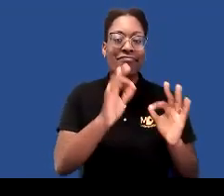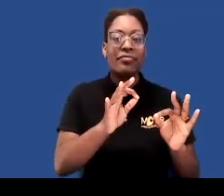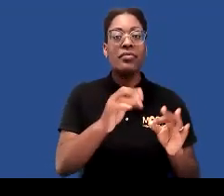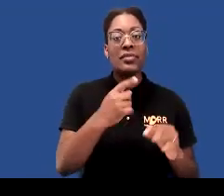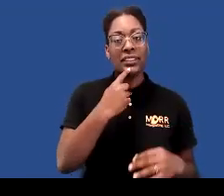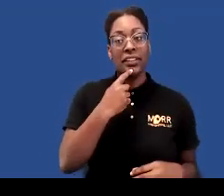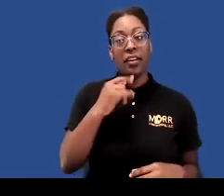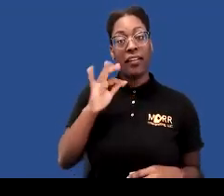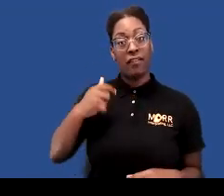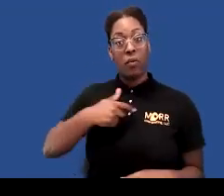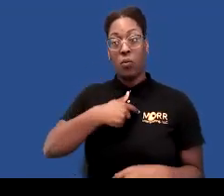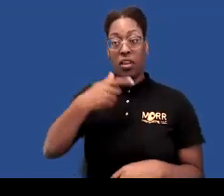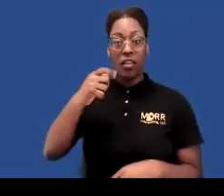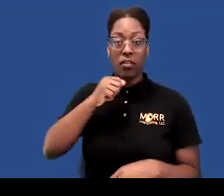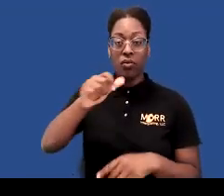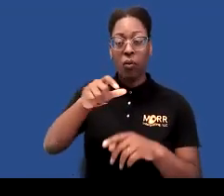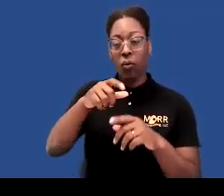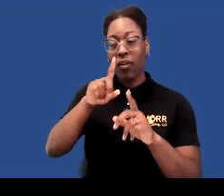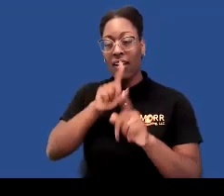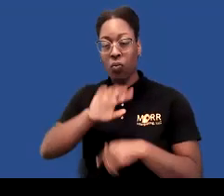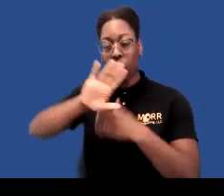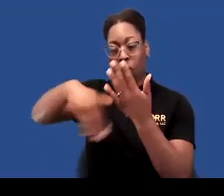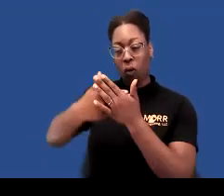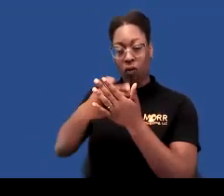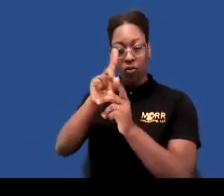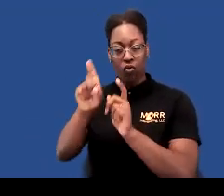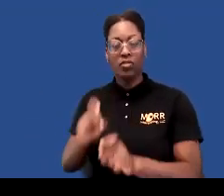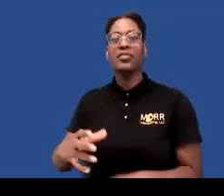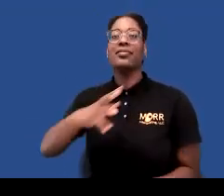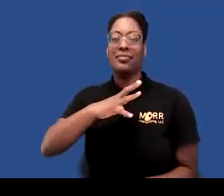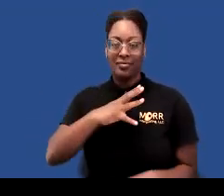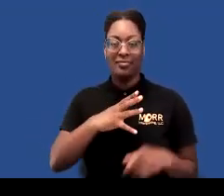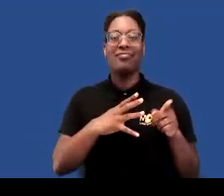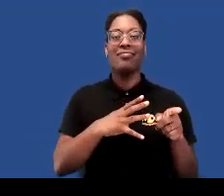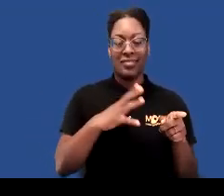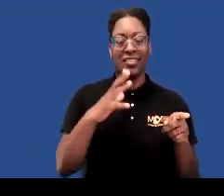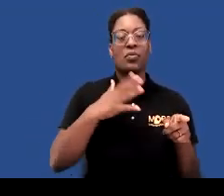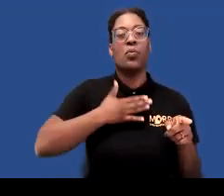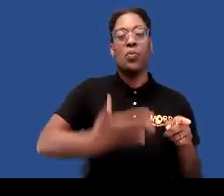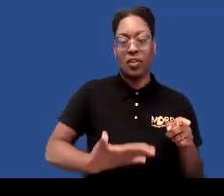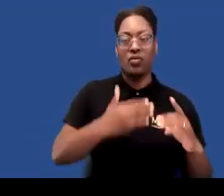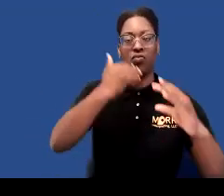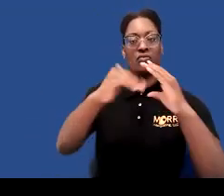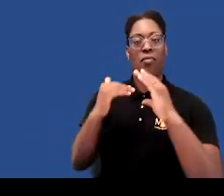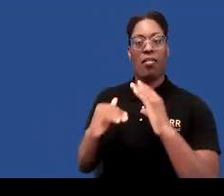So, we'll send those questions to Eric after today's presentation, and then we'll post his responses as soon as possible.